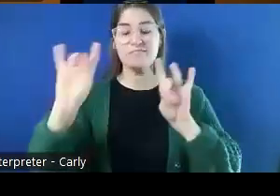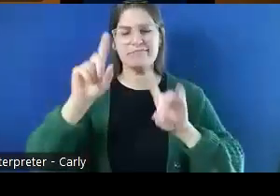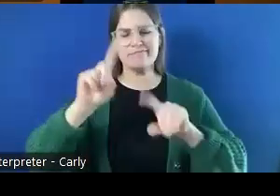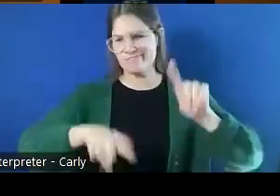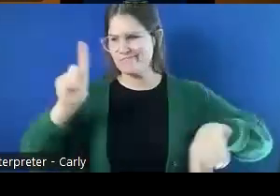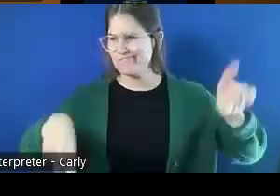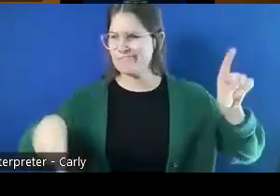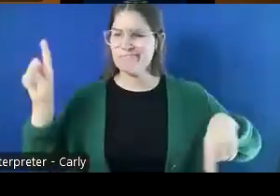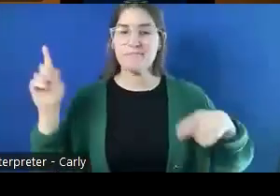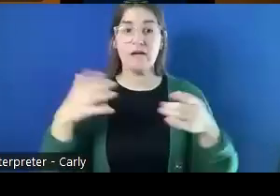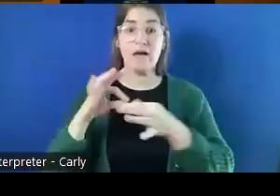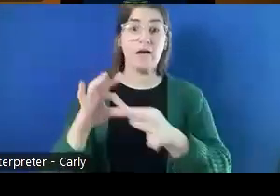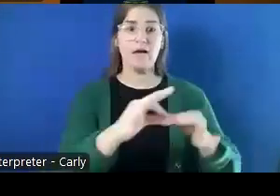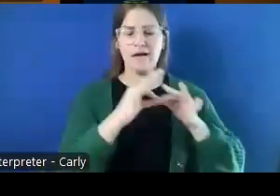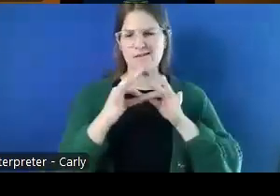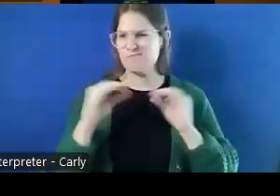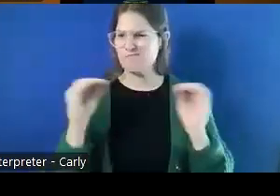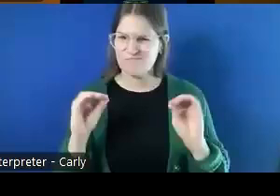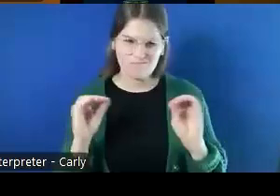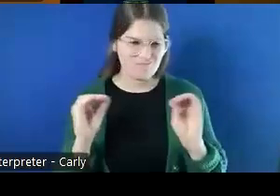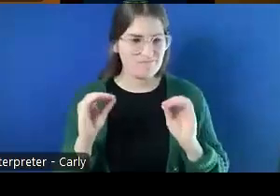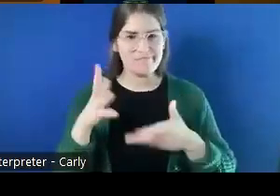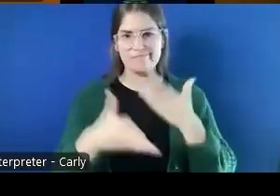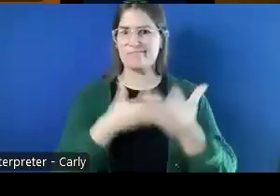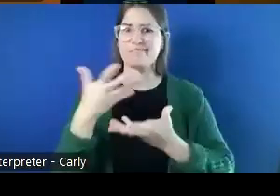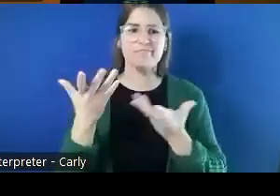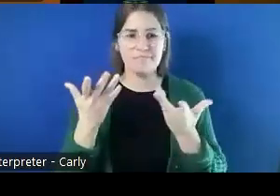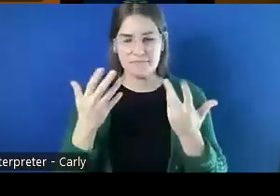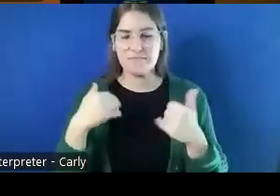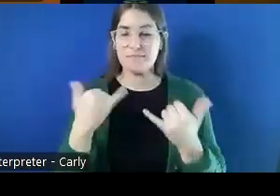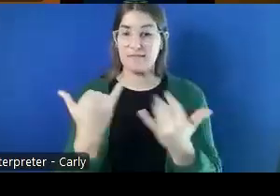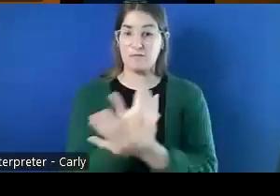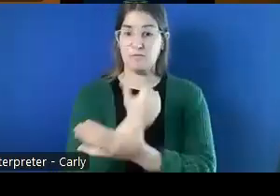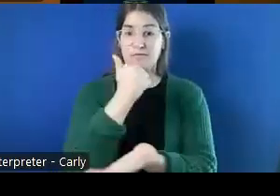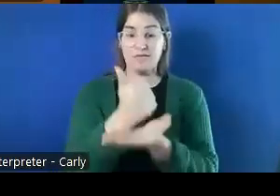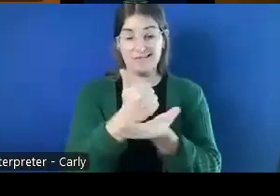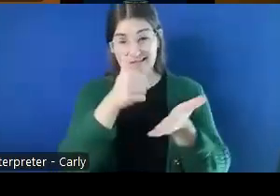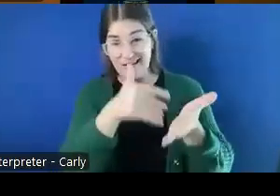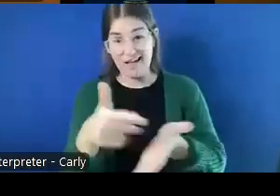lack of cohesion when it comes to uh interventions being adapted and studied and then other similar